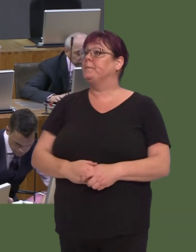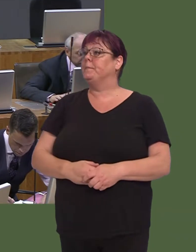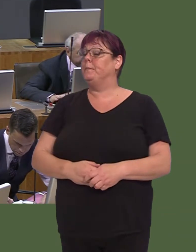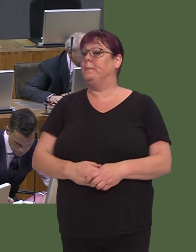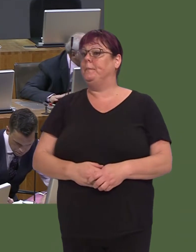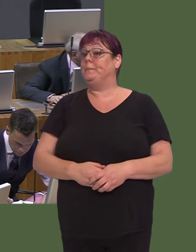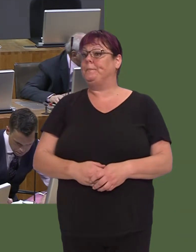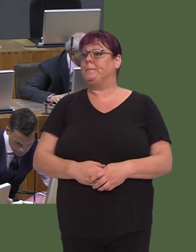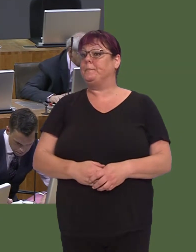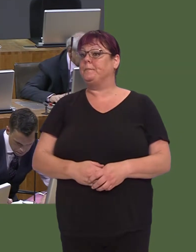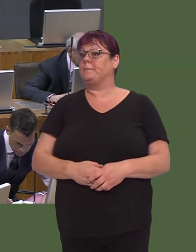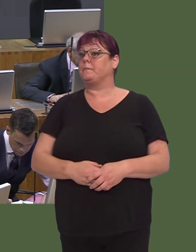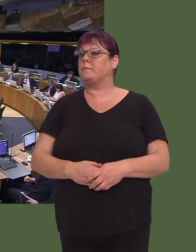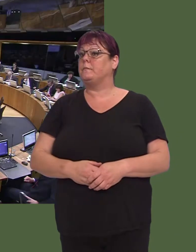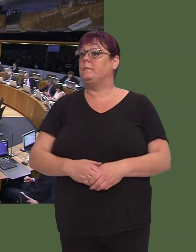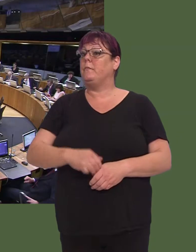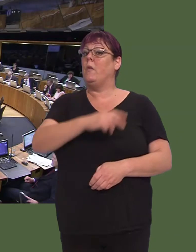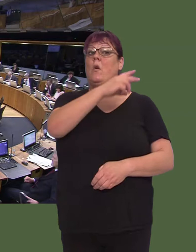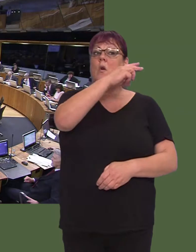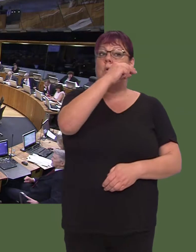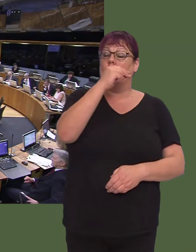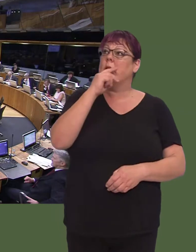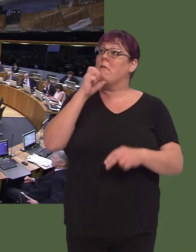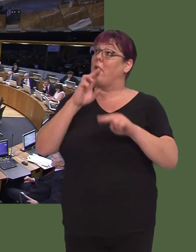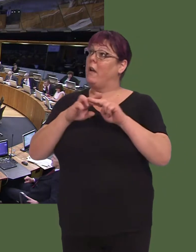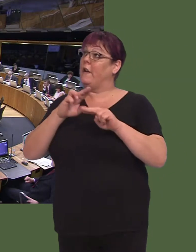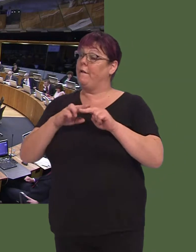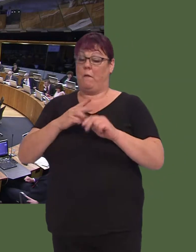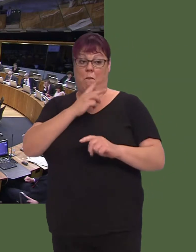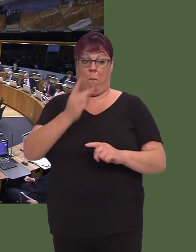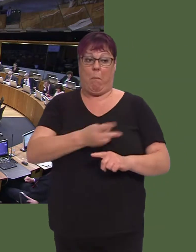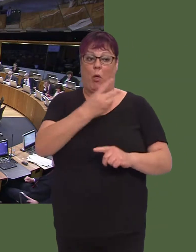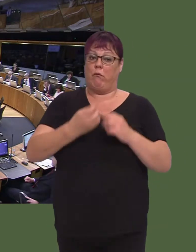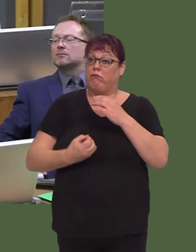Suzy Davies AM: Well, both Swansea and Cardiff, of course, are benefiting from some regeneration